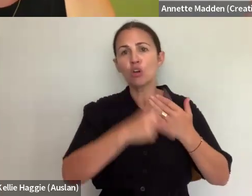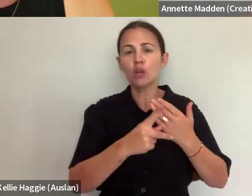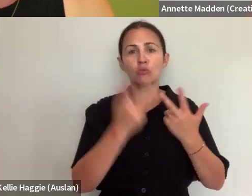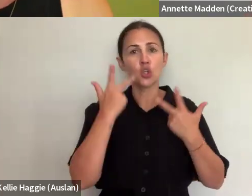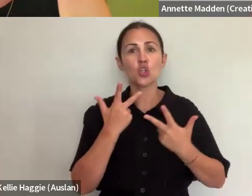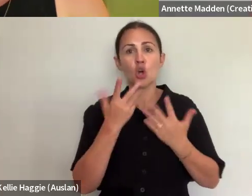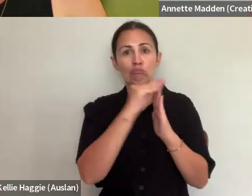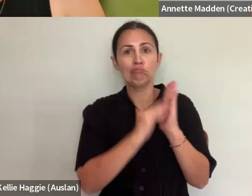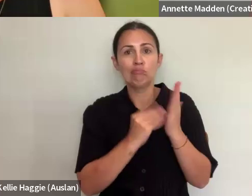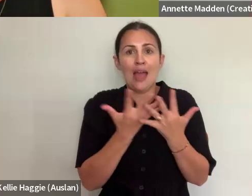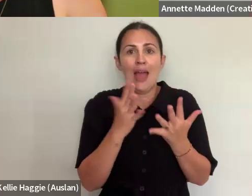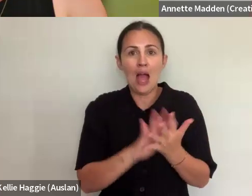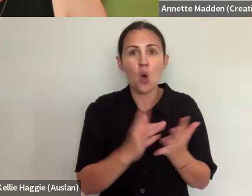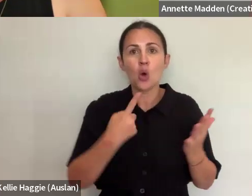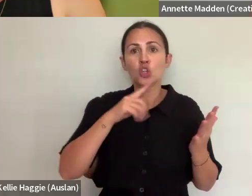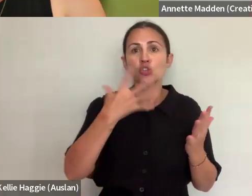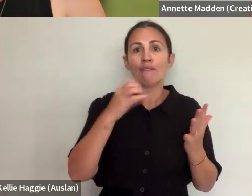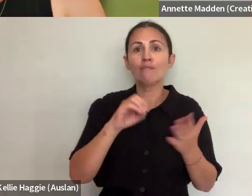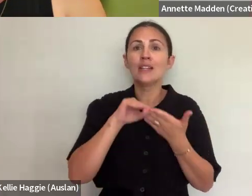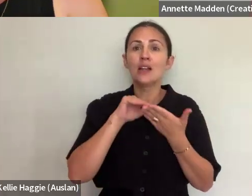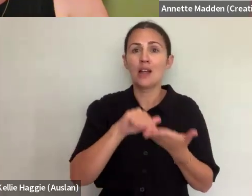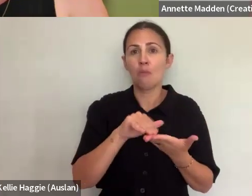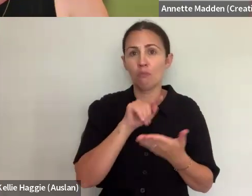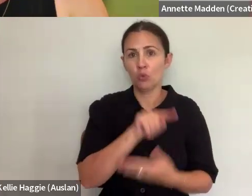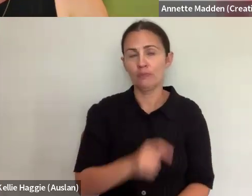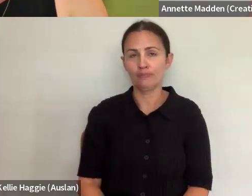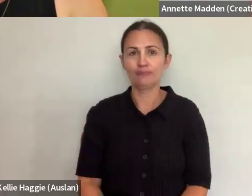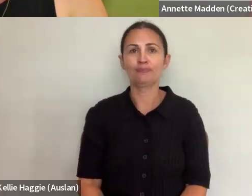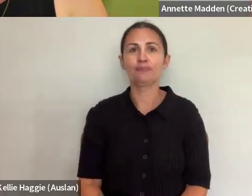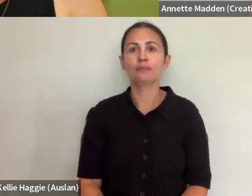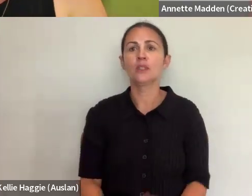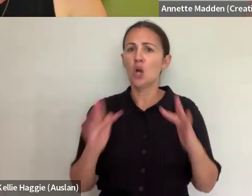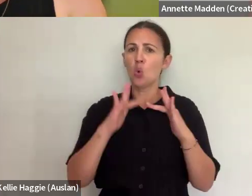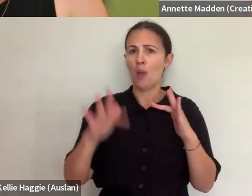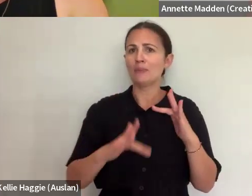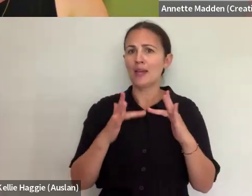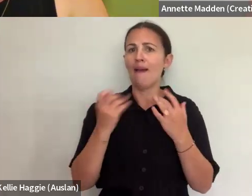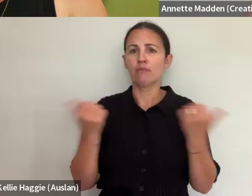and a core base from which to undertake its artistic programs and activity.